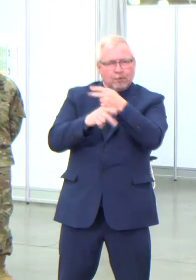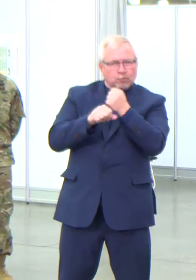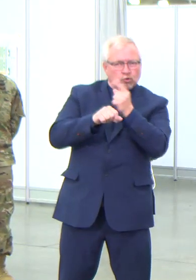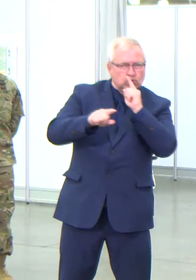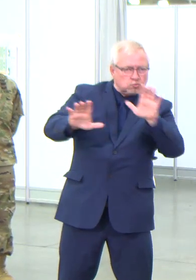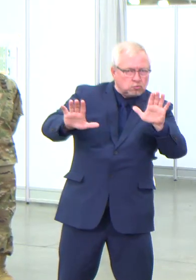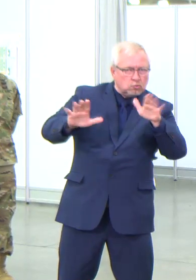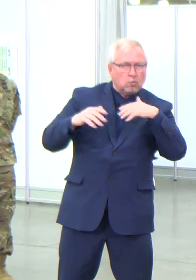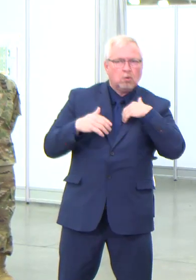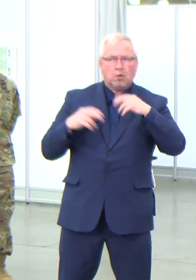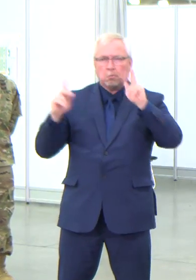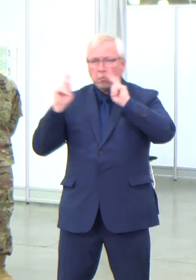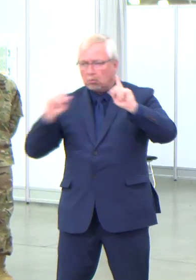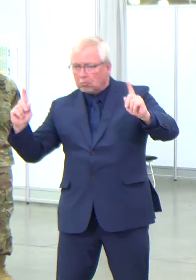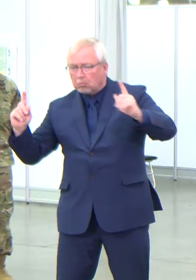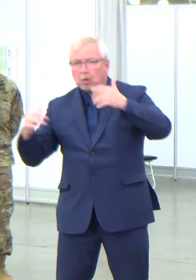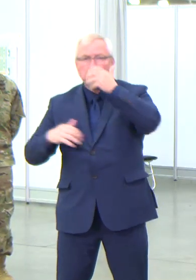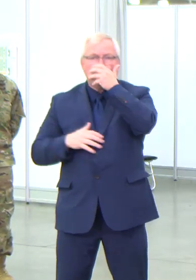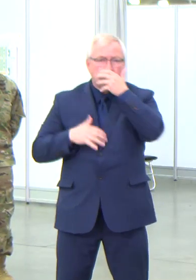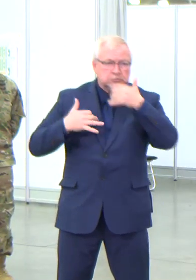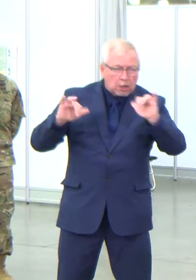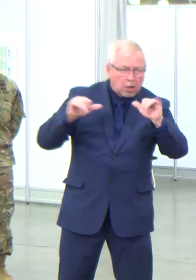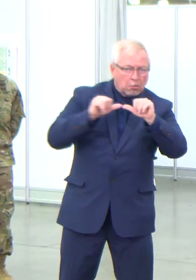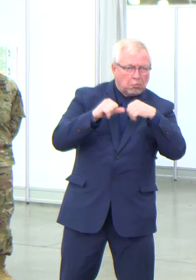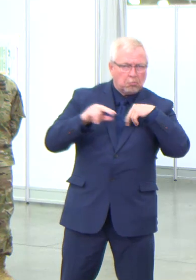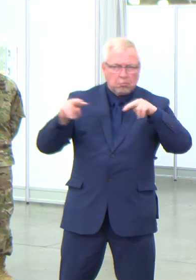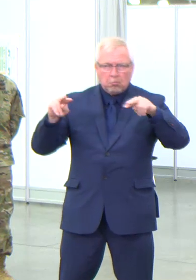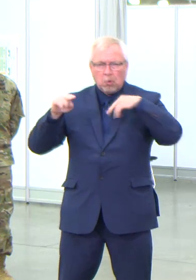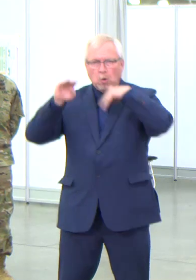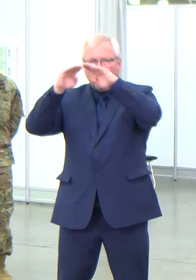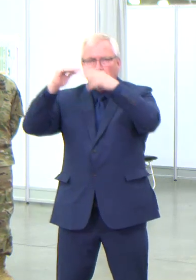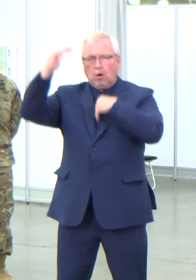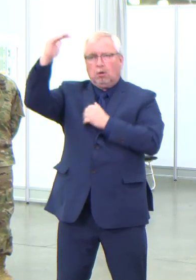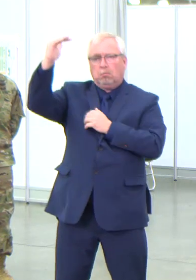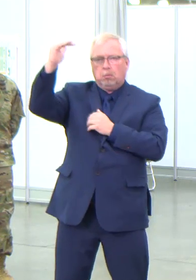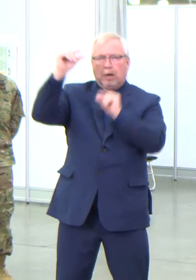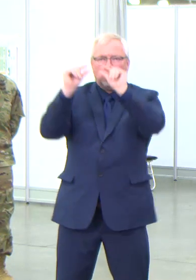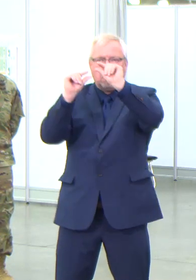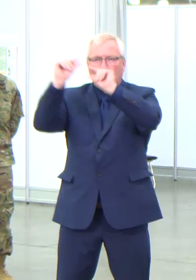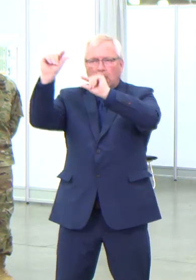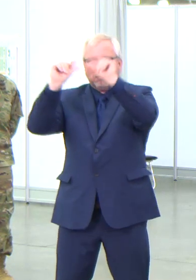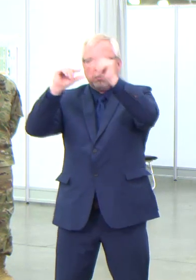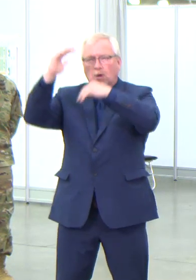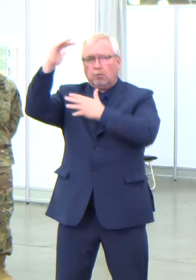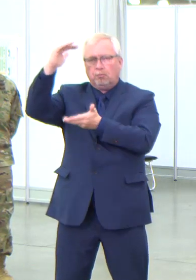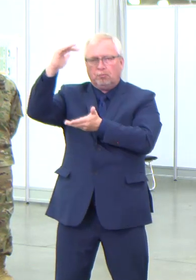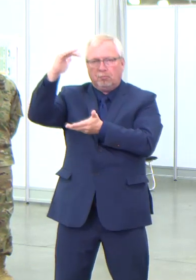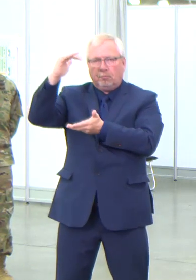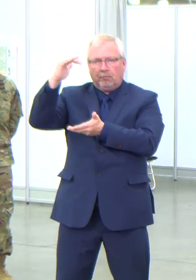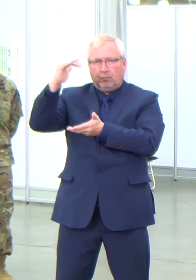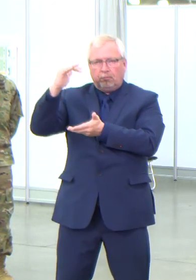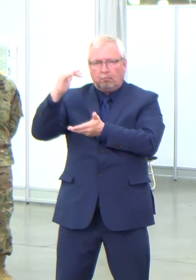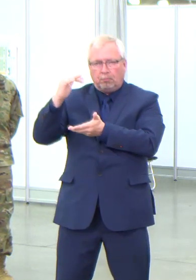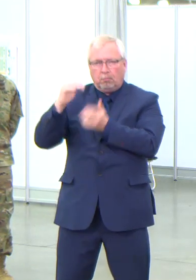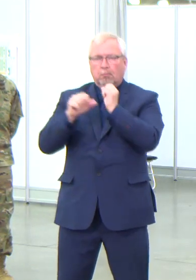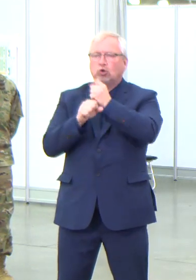we're going to be careful, limiting, still having social distancing, people still wearing masks. And so but we want to make sure we don't